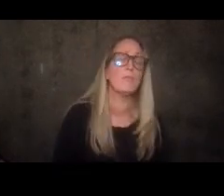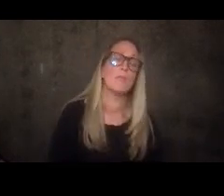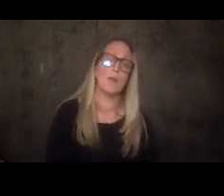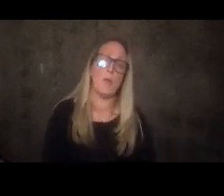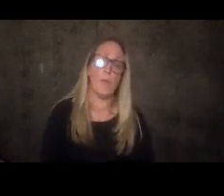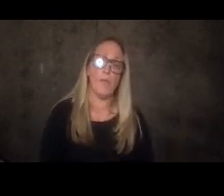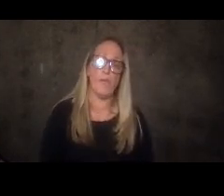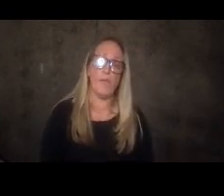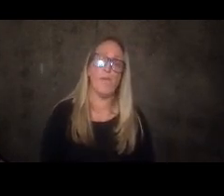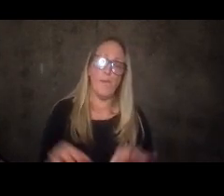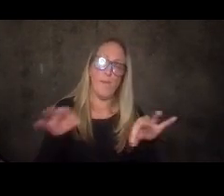I'm gonna type it a little bit better. There we go.